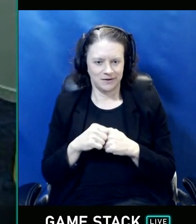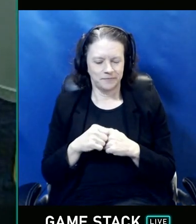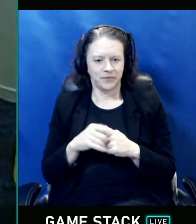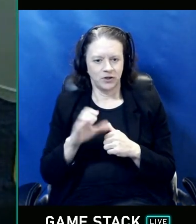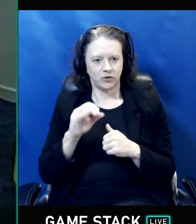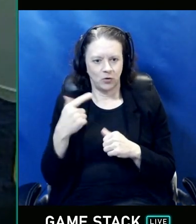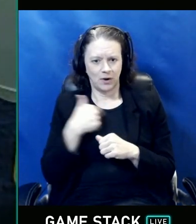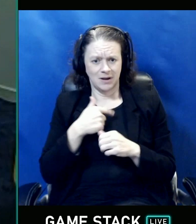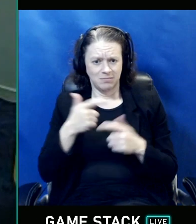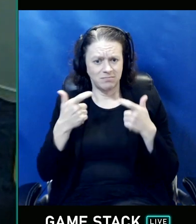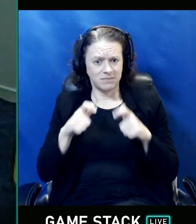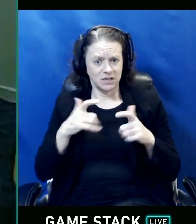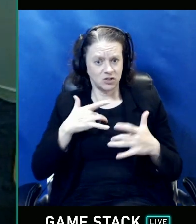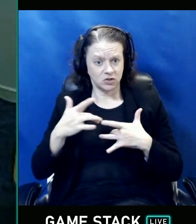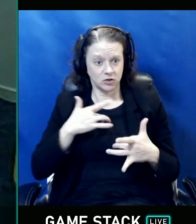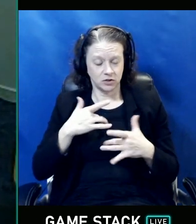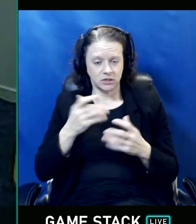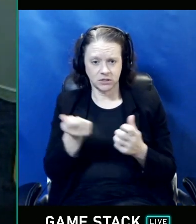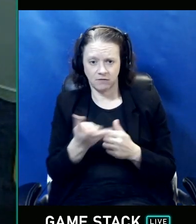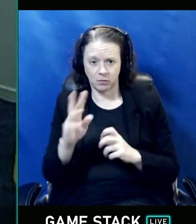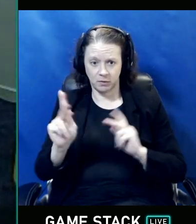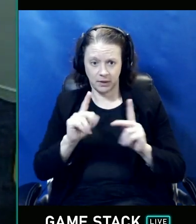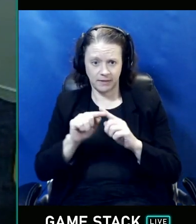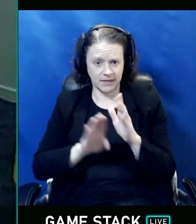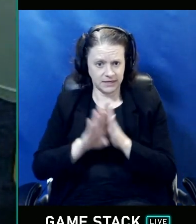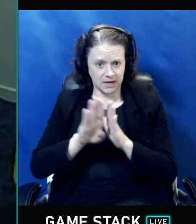We have several people in the dev team who have